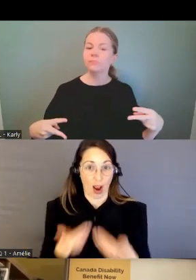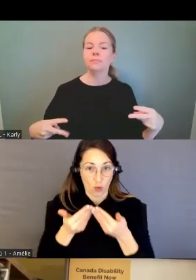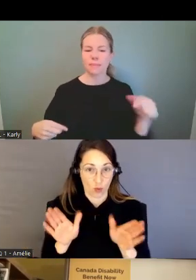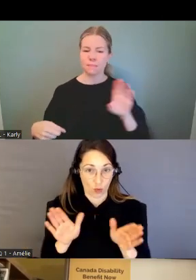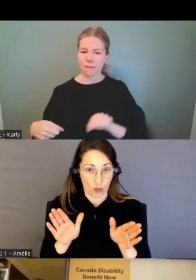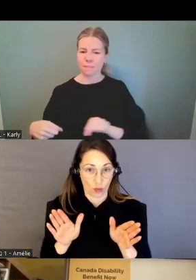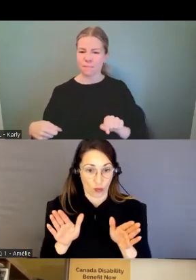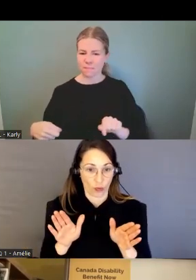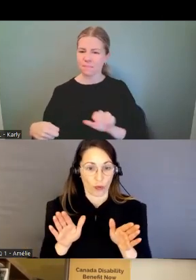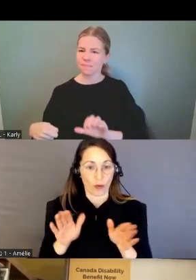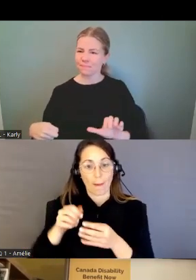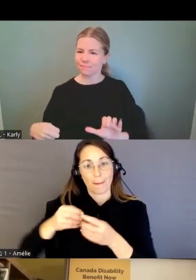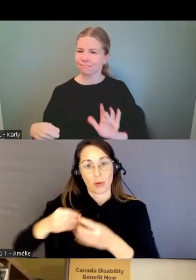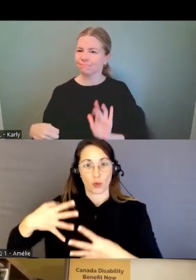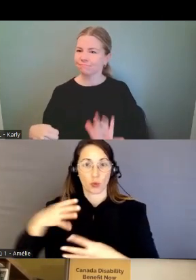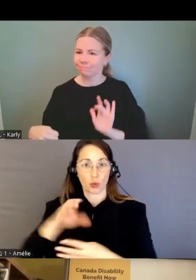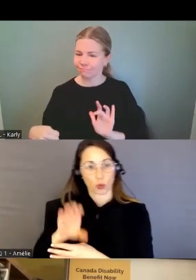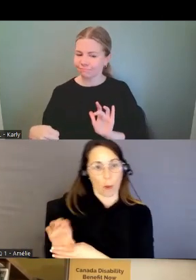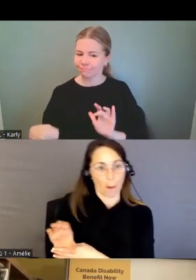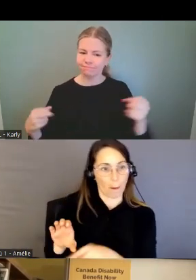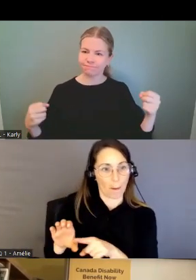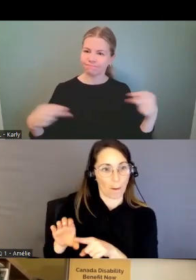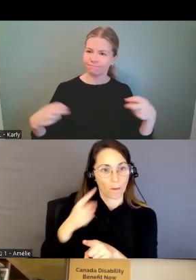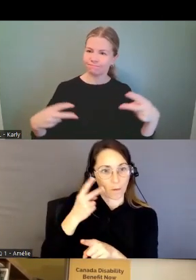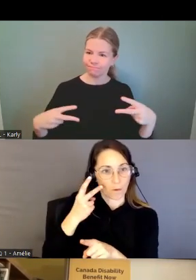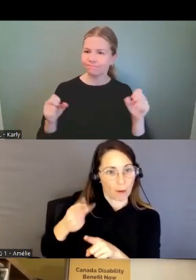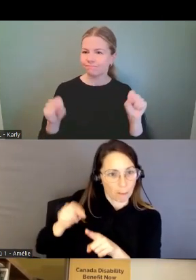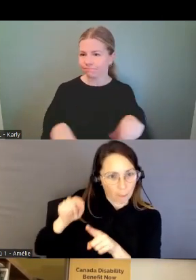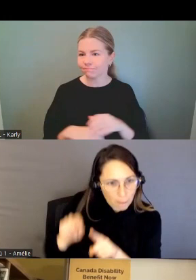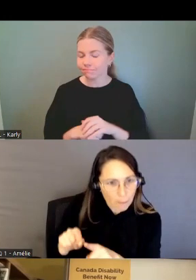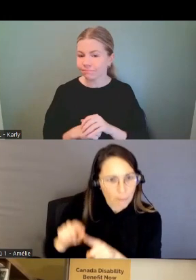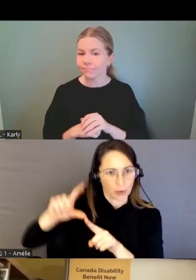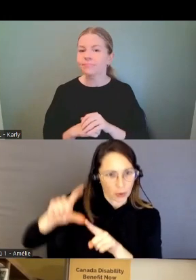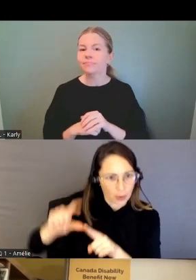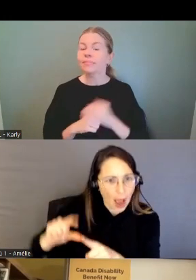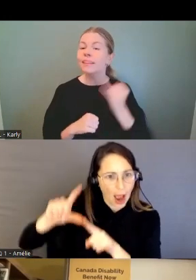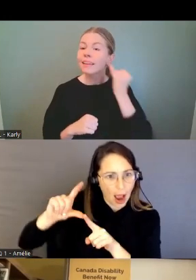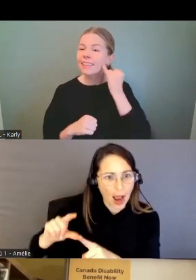IF YOU WOULD LIKE TO ADJUST THE SIZE AND PLACEMENT OF THESE OPTIONS, YOU WILL NEED TO GO INTO